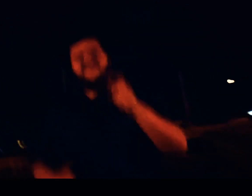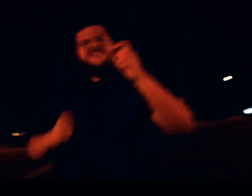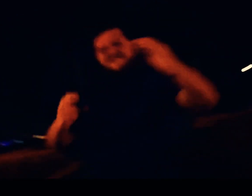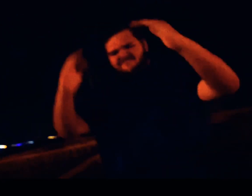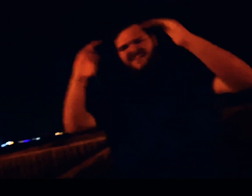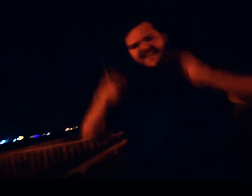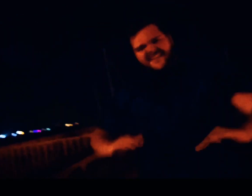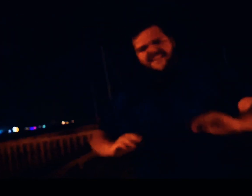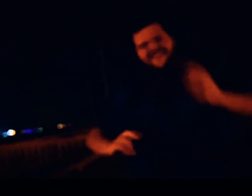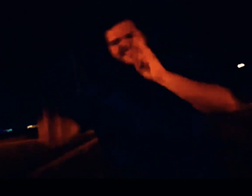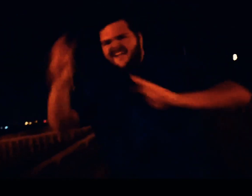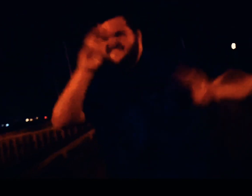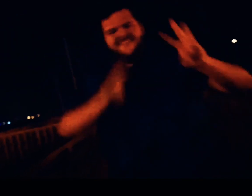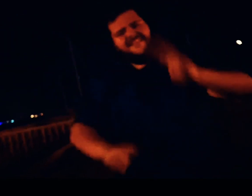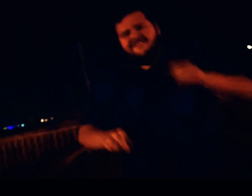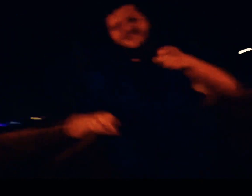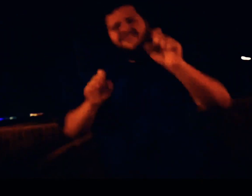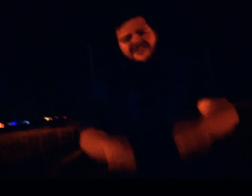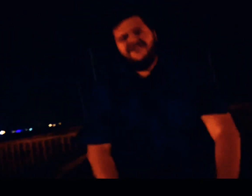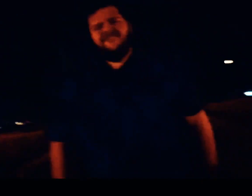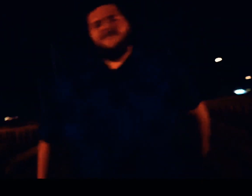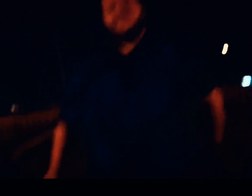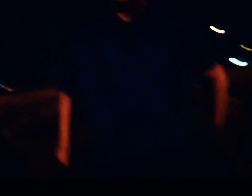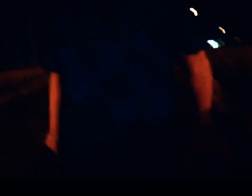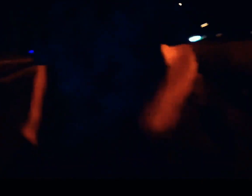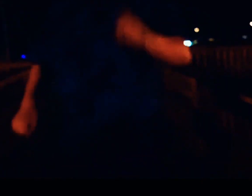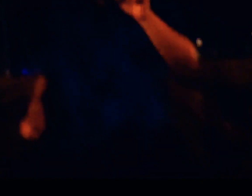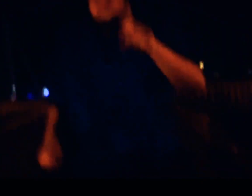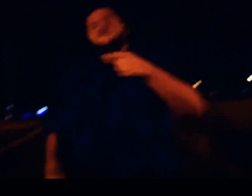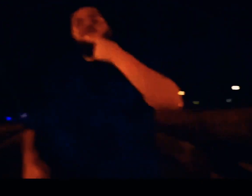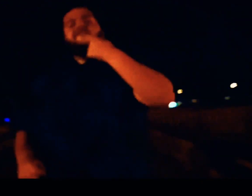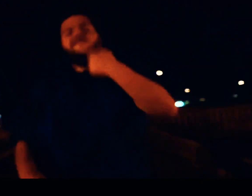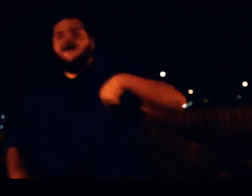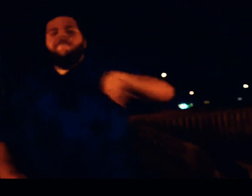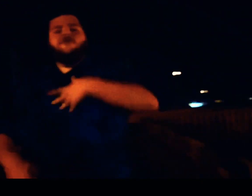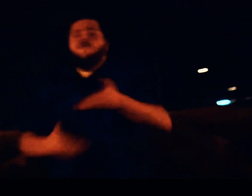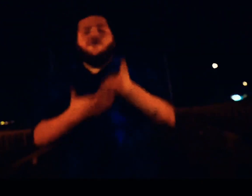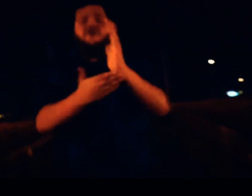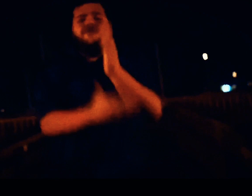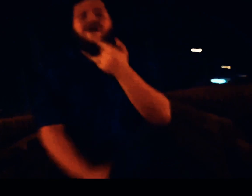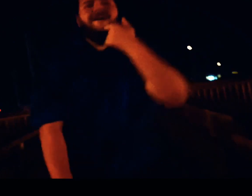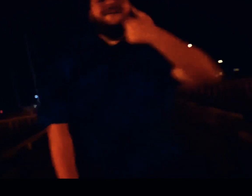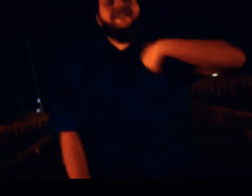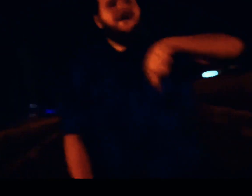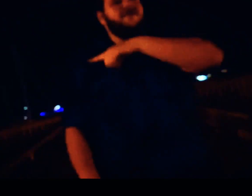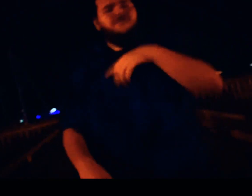bring down my level of concern just need you to tell me we're alrght, we're okay